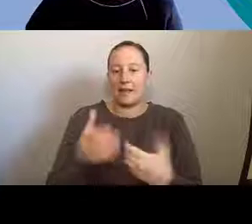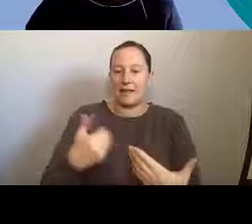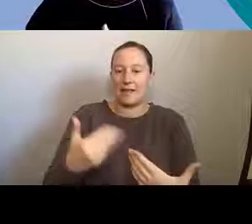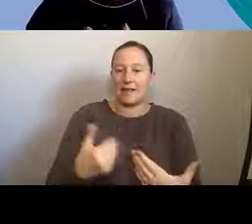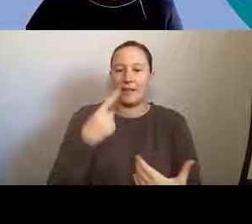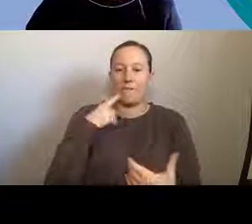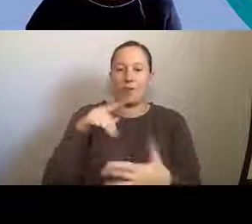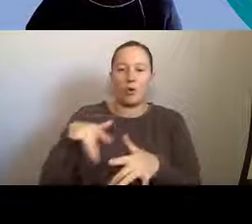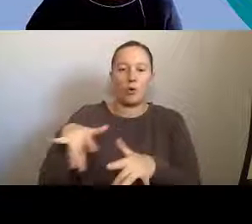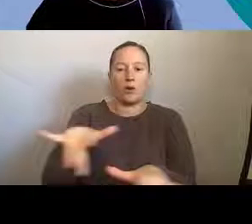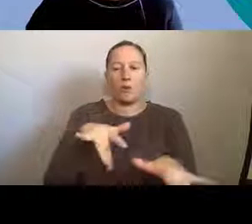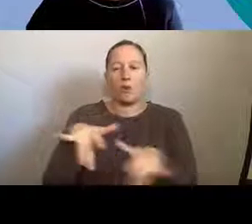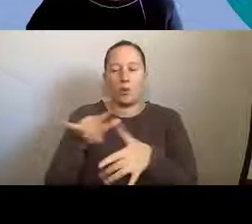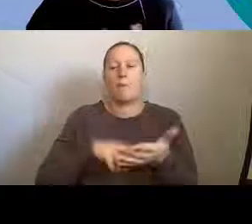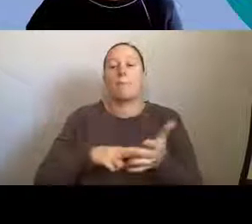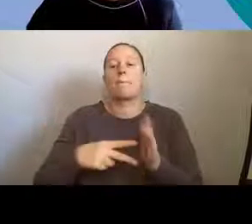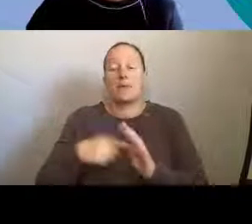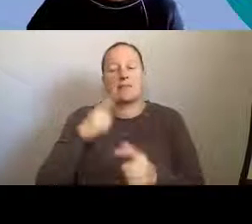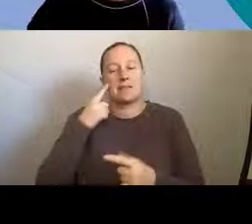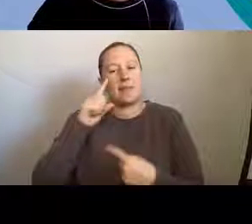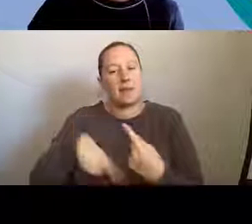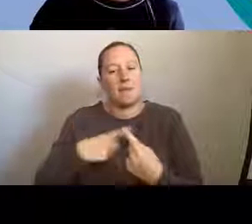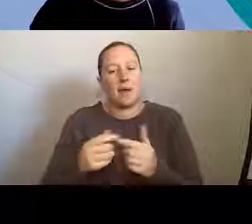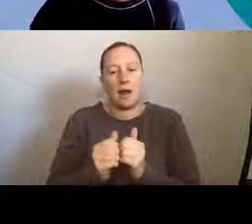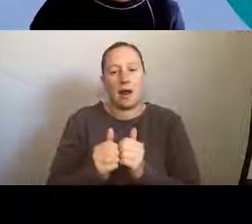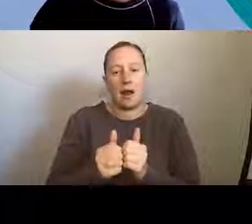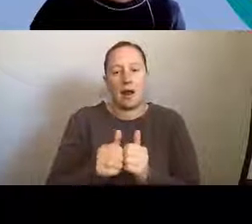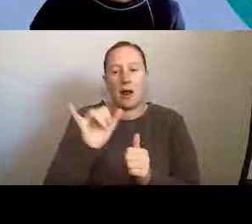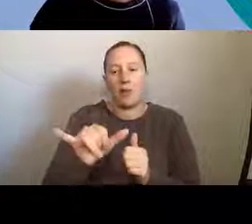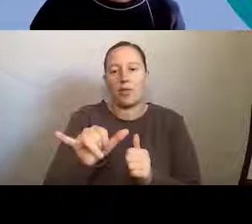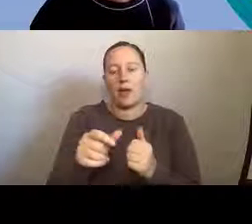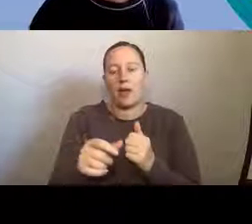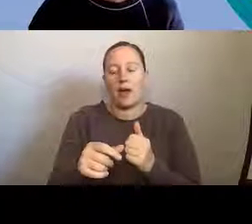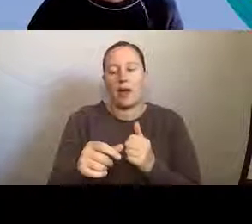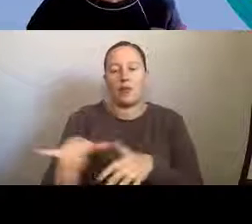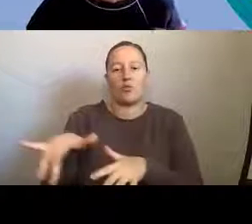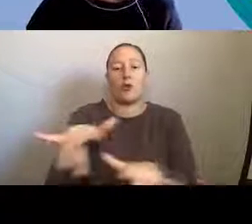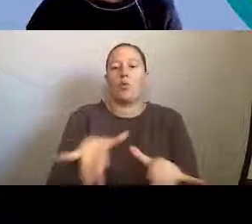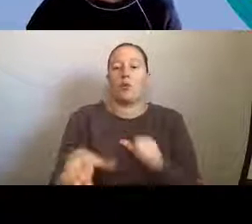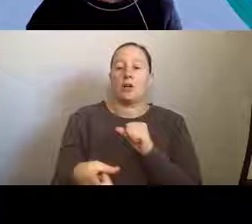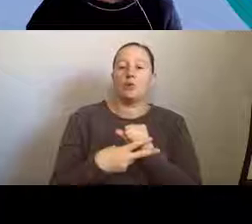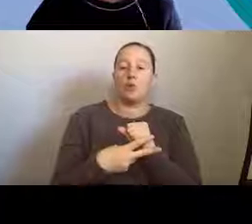this also means thinking about how this recording will be stored and safeguarded or actually thinking